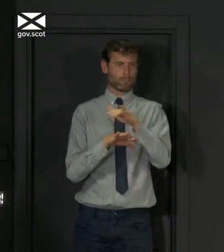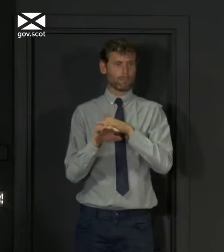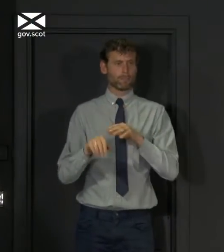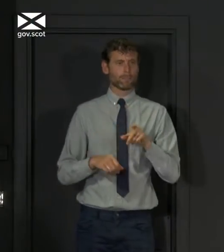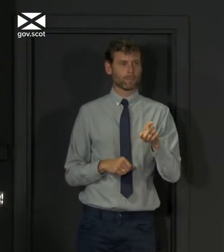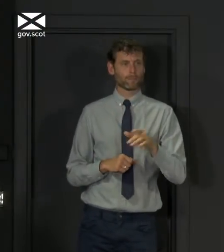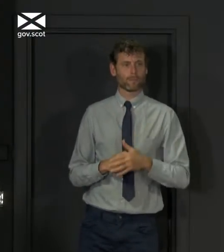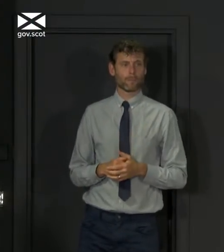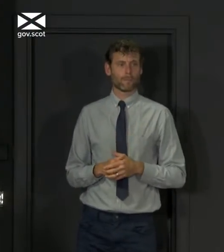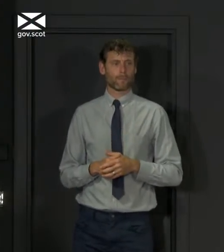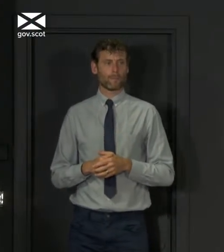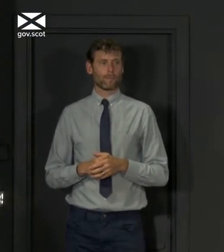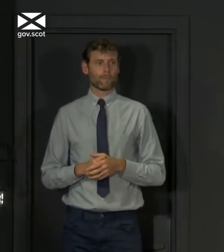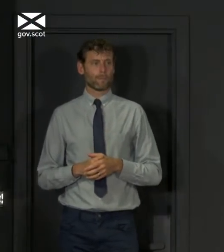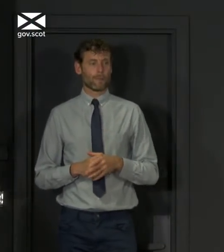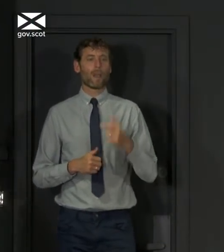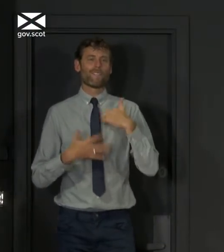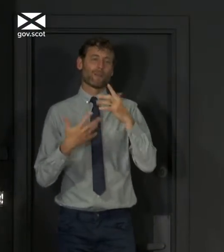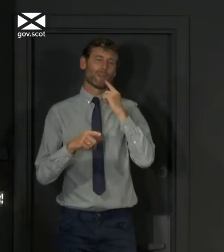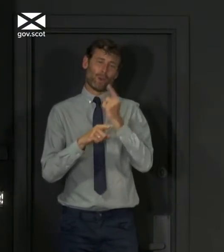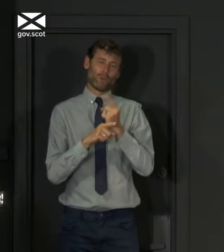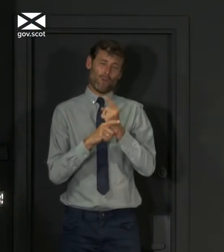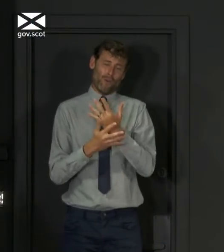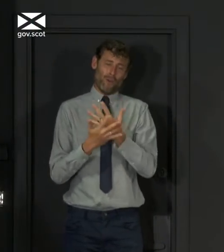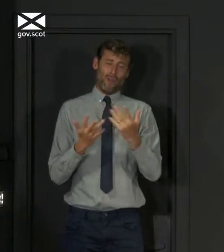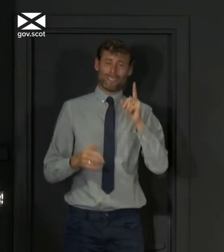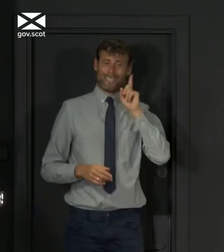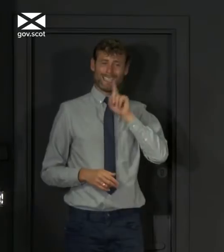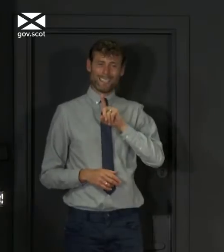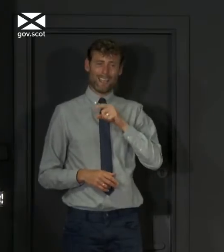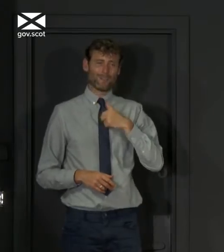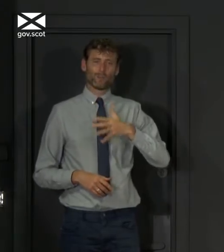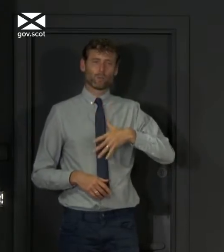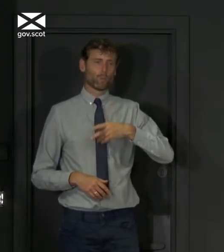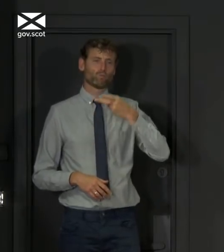I cover this at length yesterday, so I not going to repeat everything I said. I will